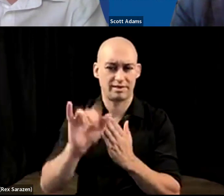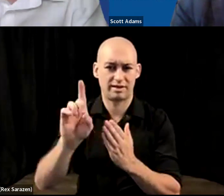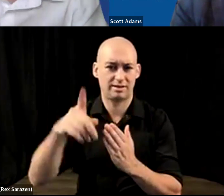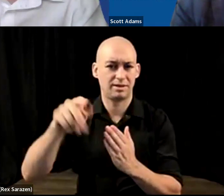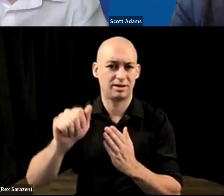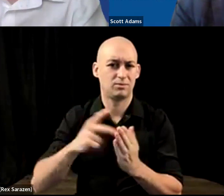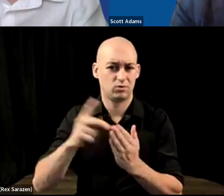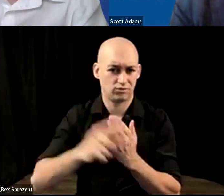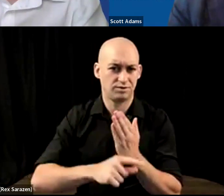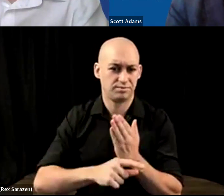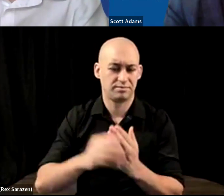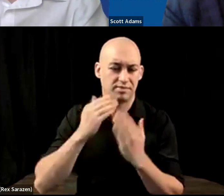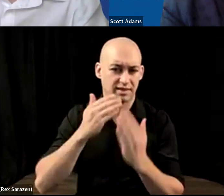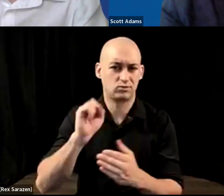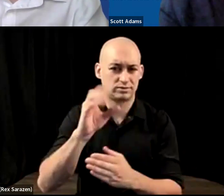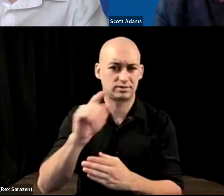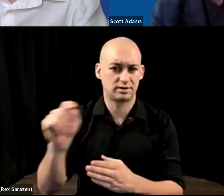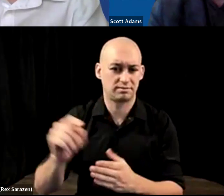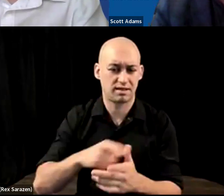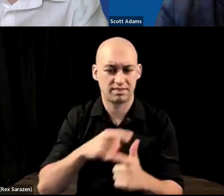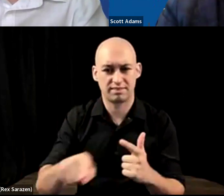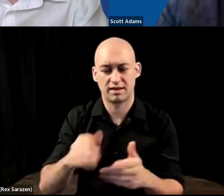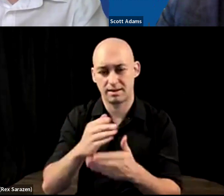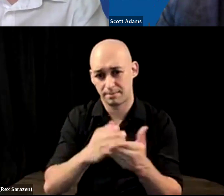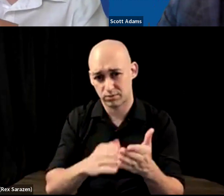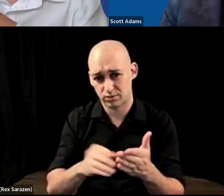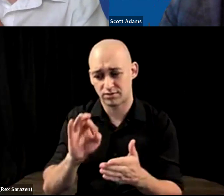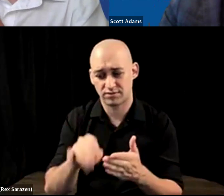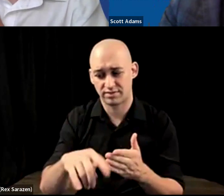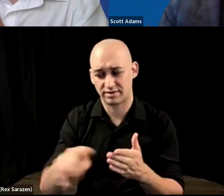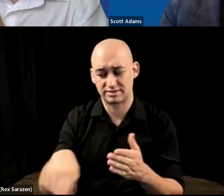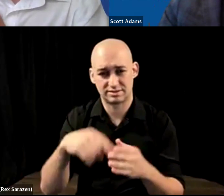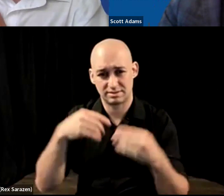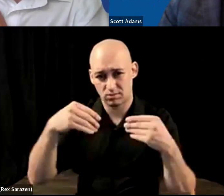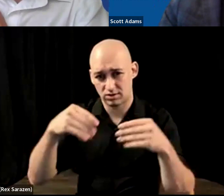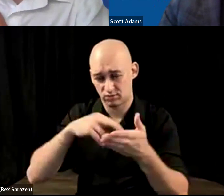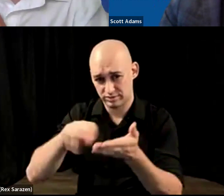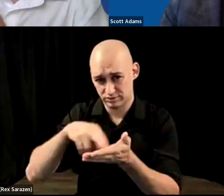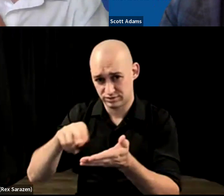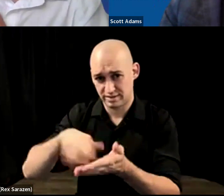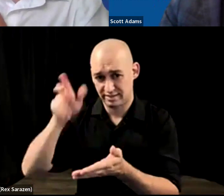Right. Thank you, Scott. And then as part of the market research the listening sessions I mean I